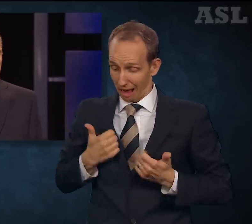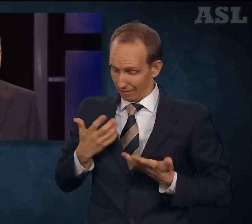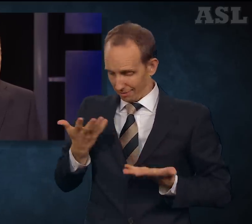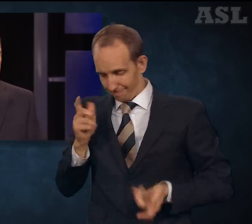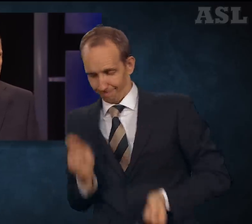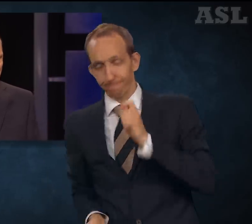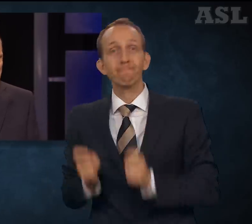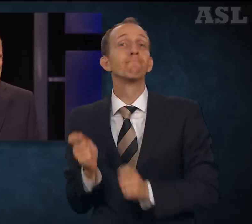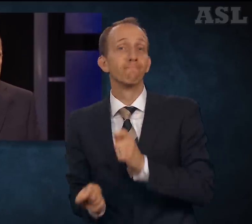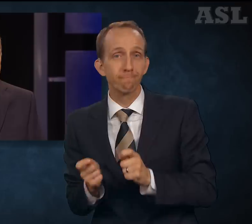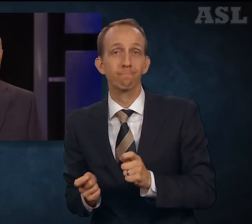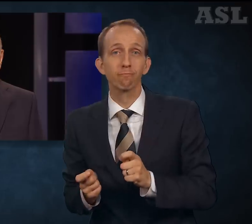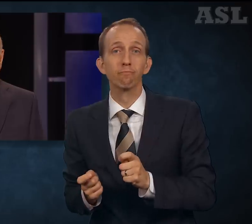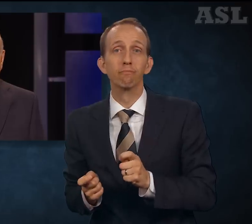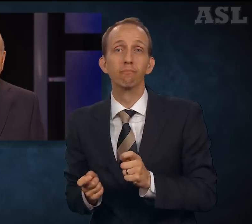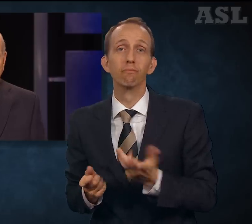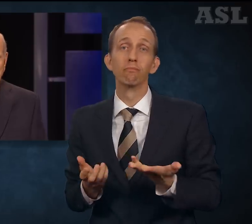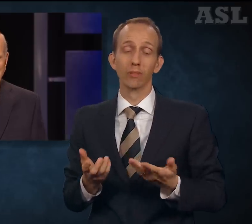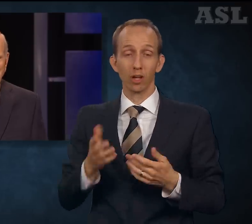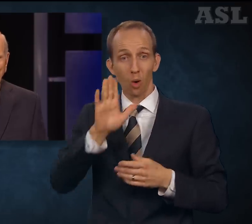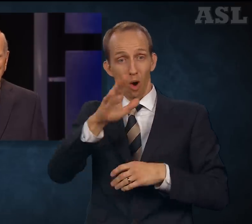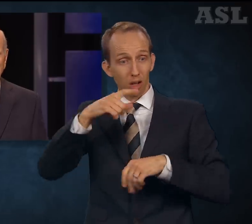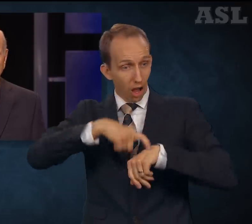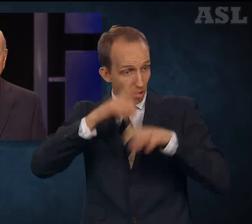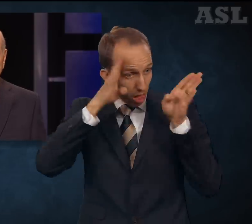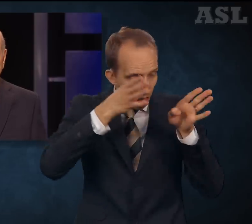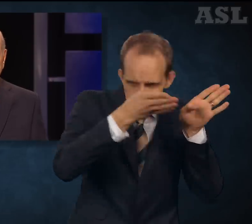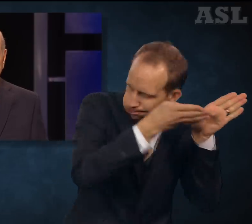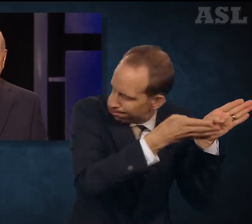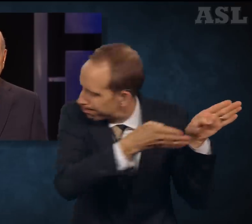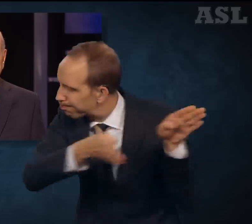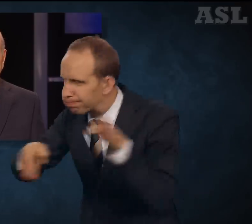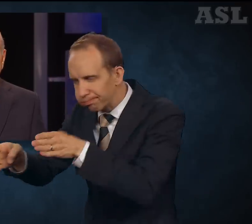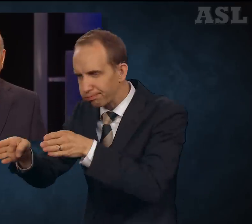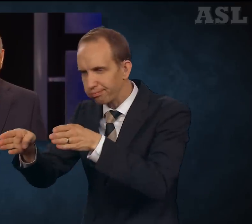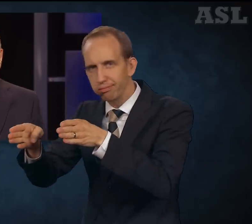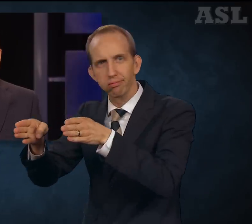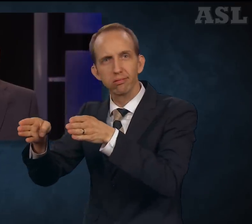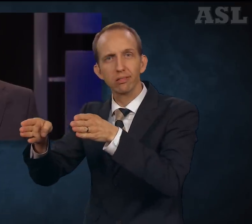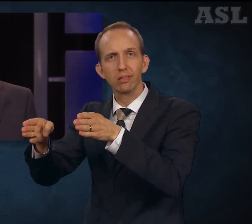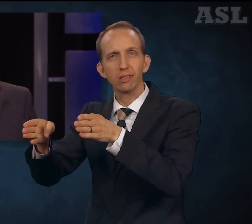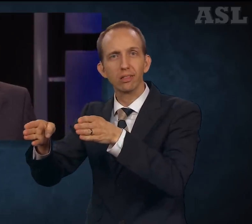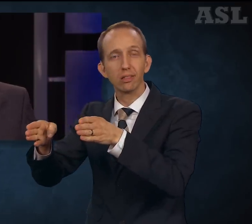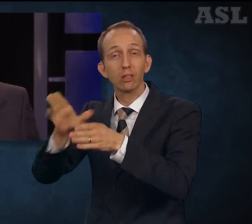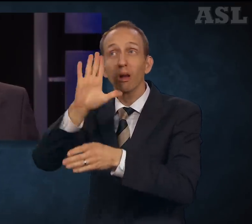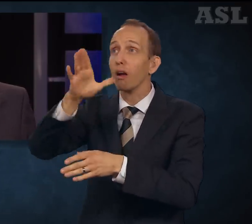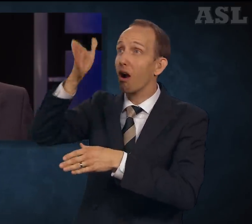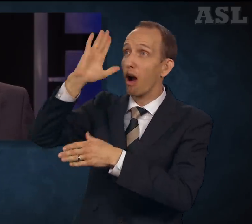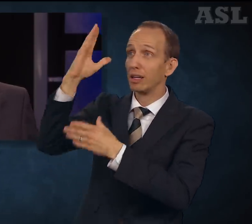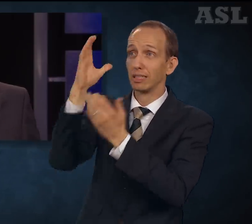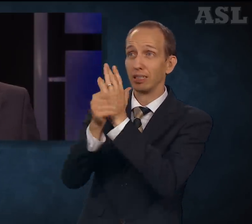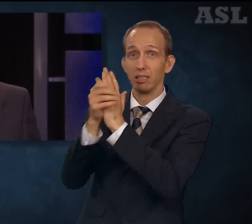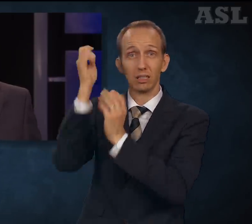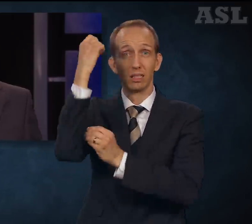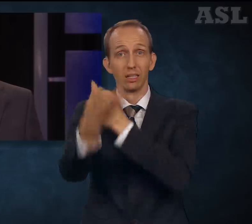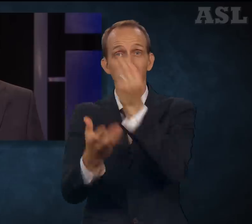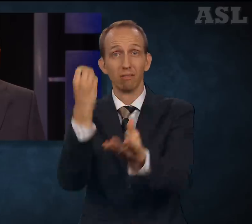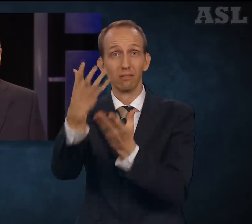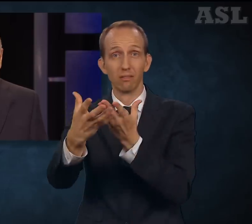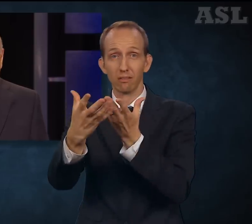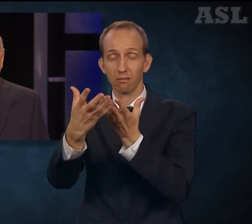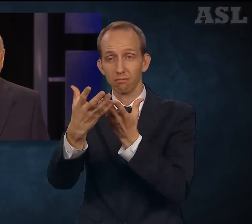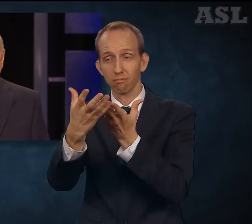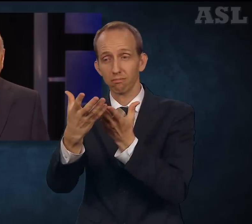IT WILL DEFINITELY TAKE SOME